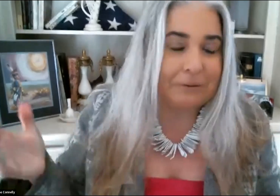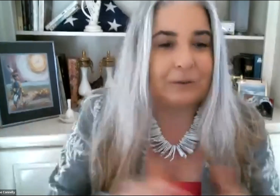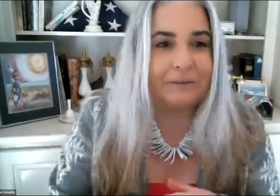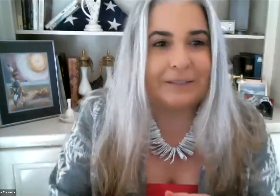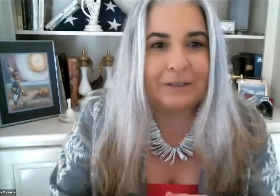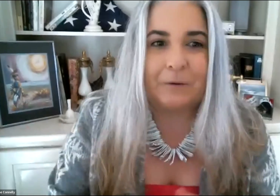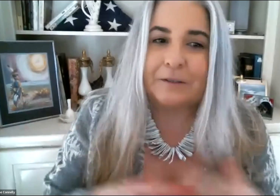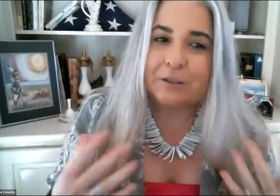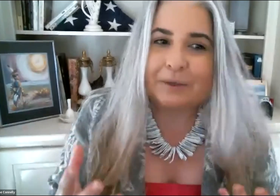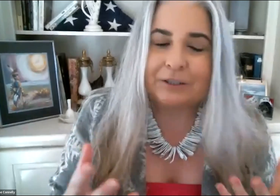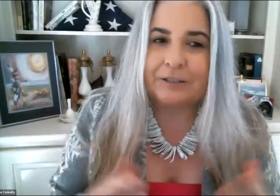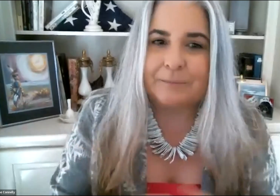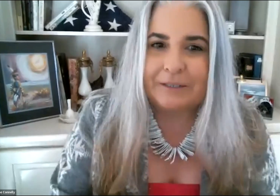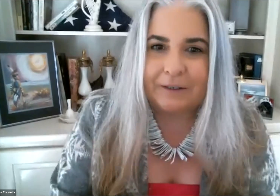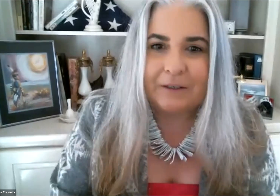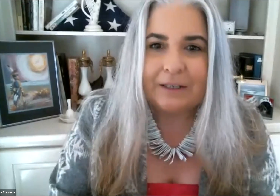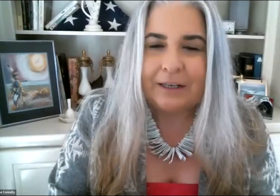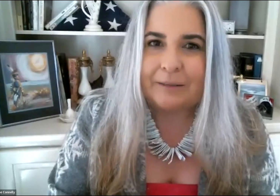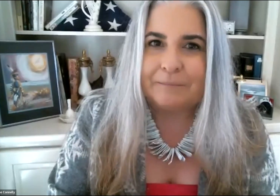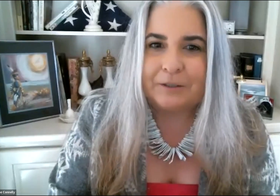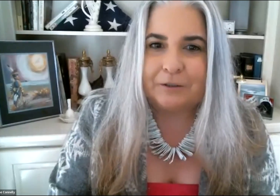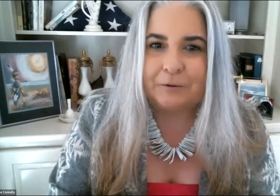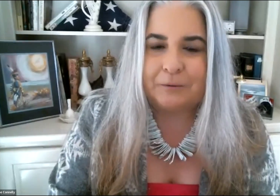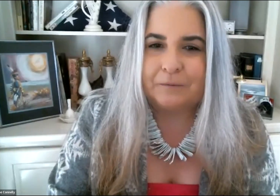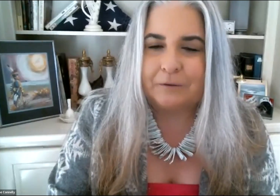The question, you know, is rightfully so that so much has been done.